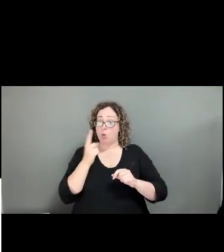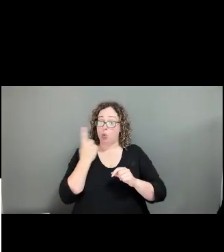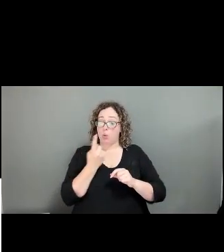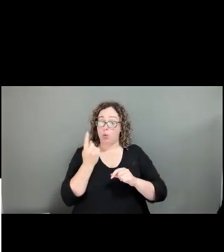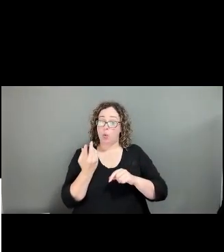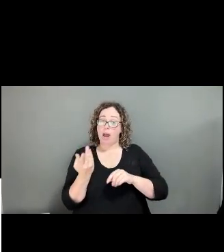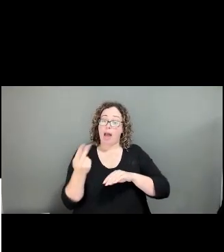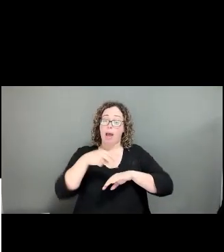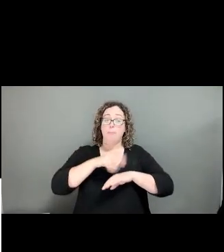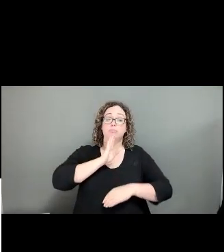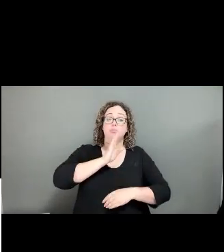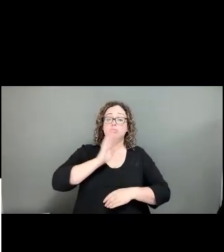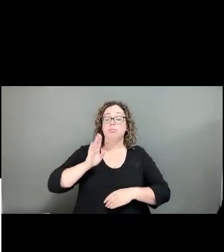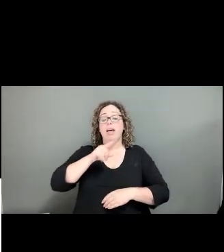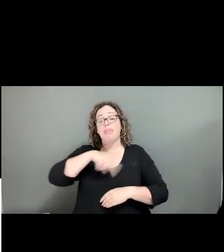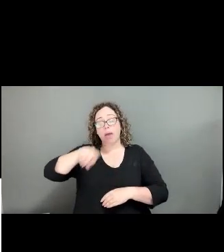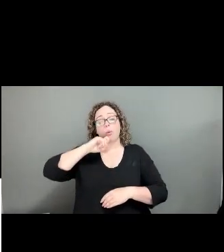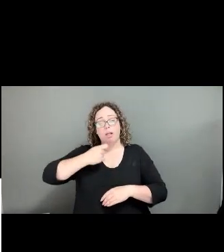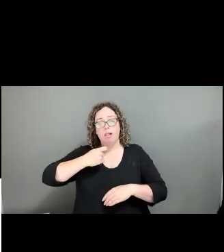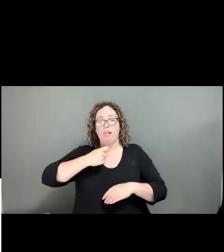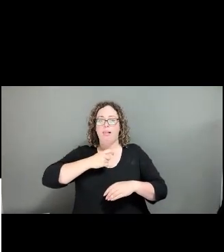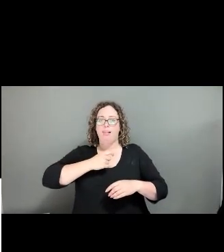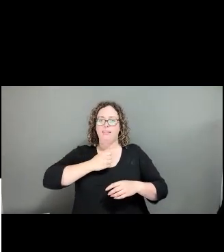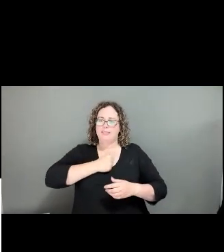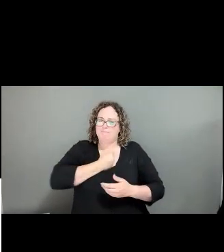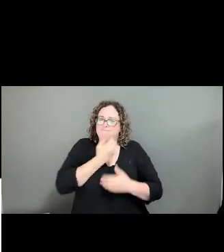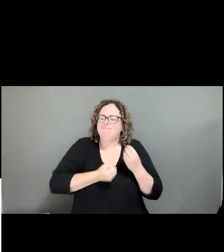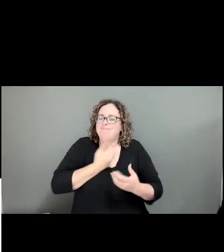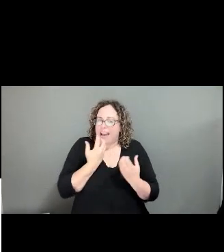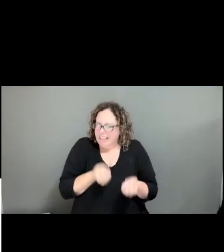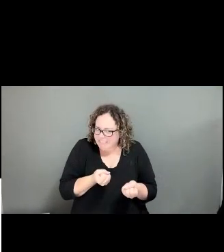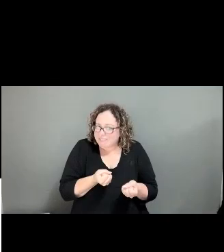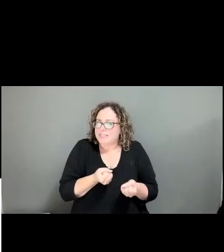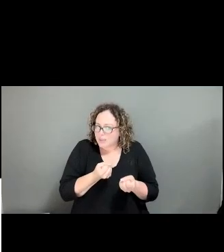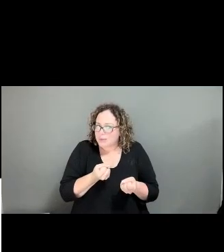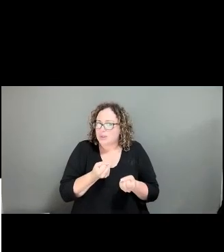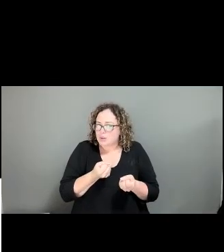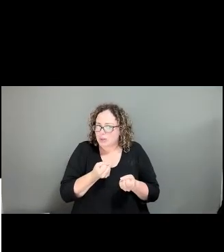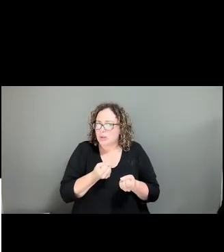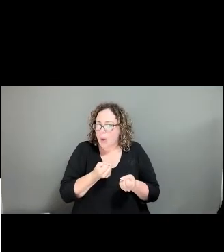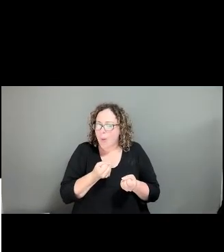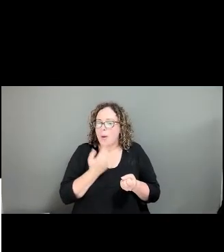And that means a lot to them. So yeah, just be kind.